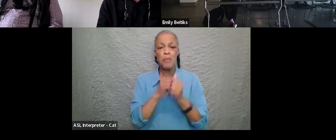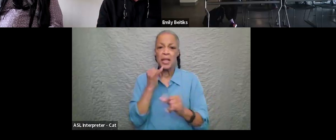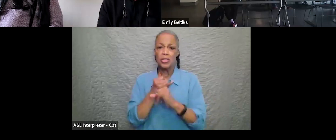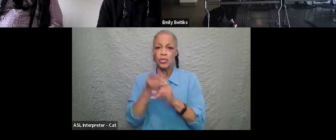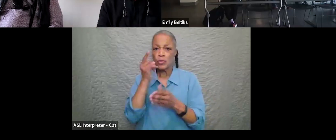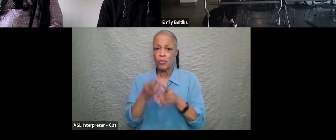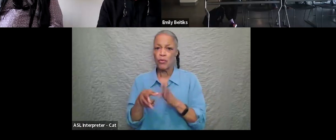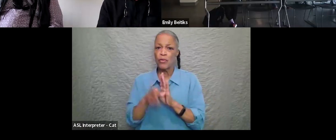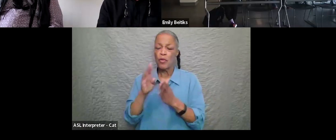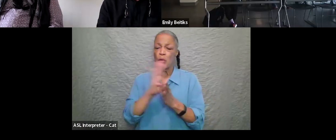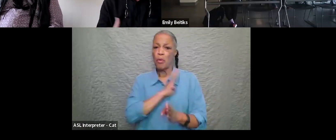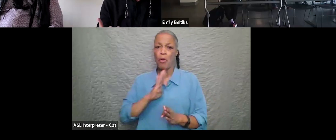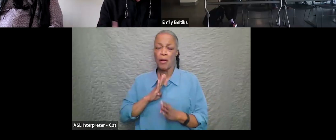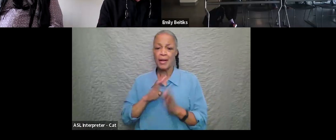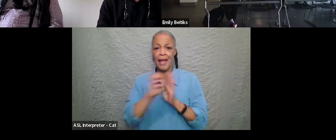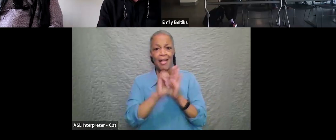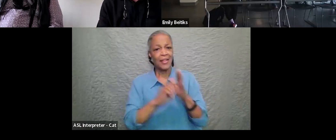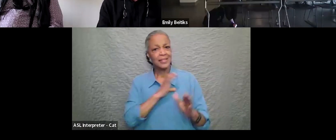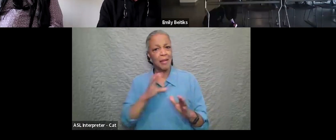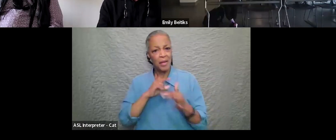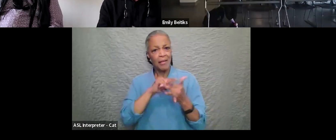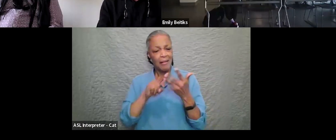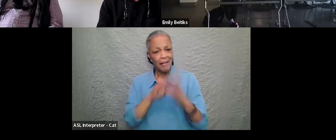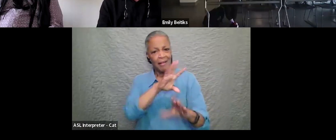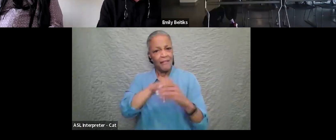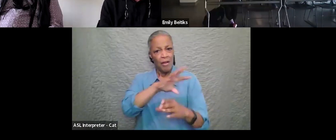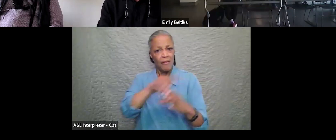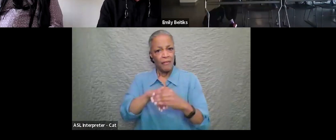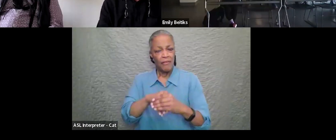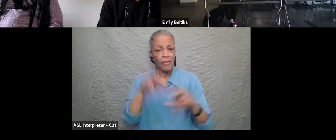that oversees research studies at the University.